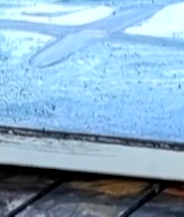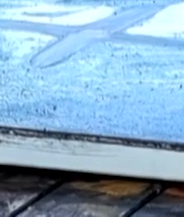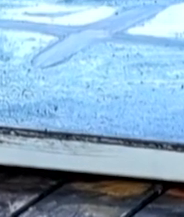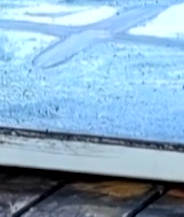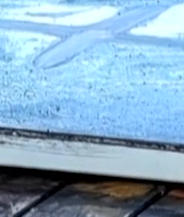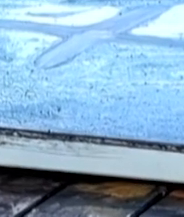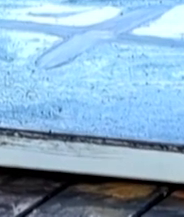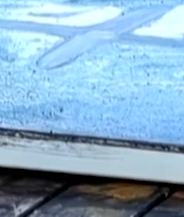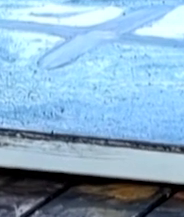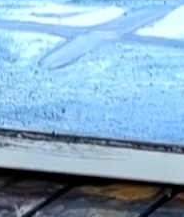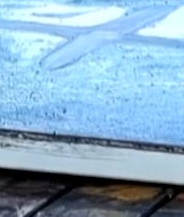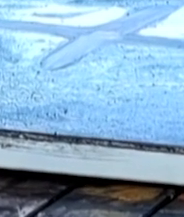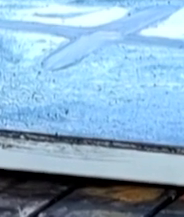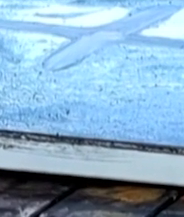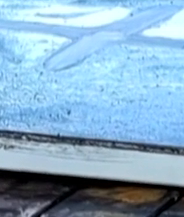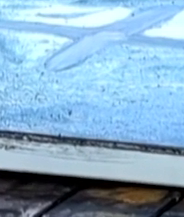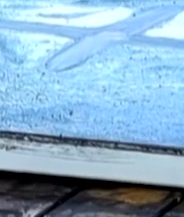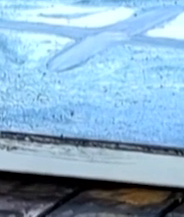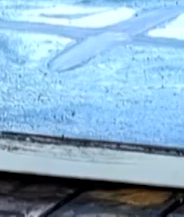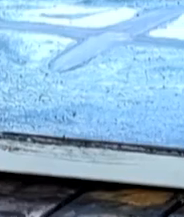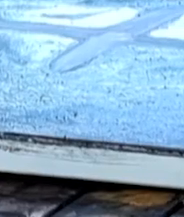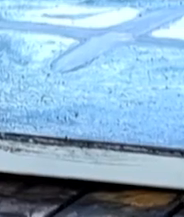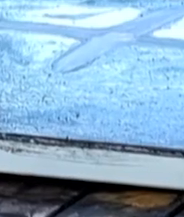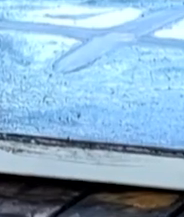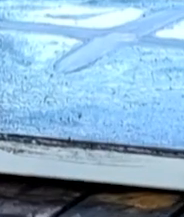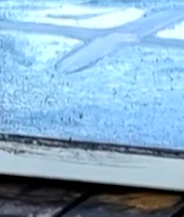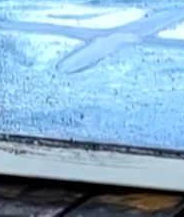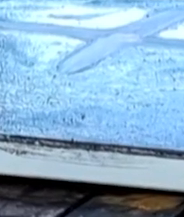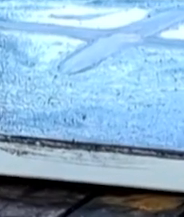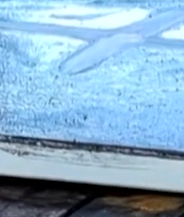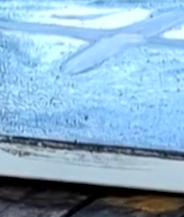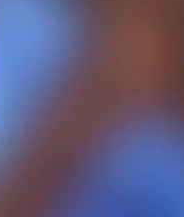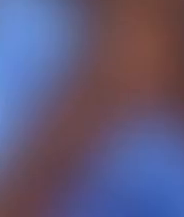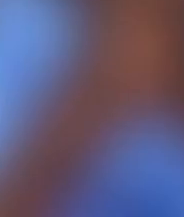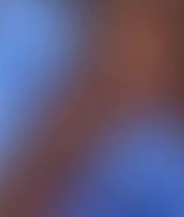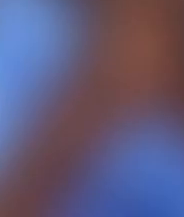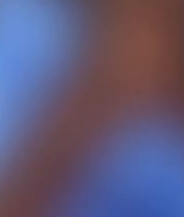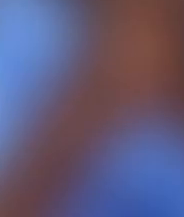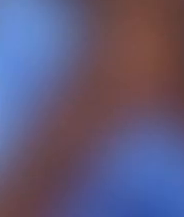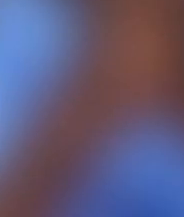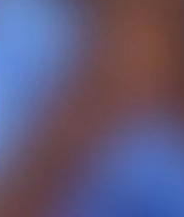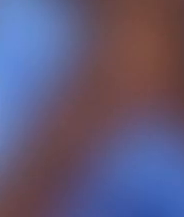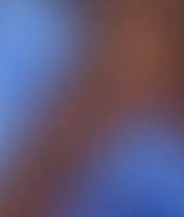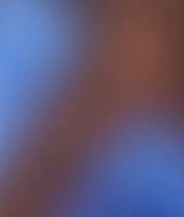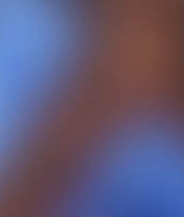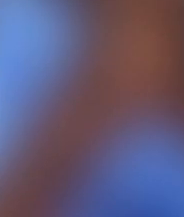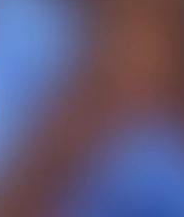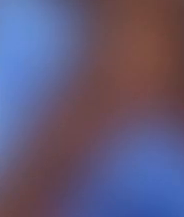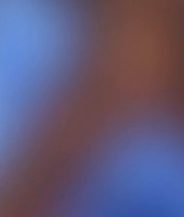an important ceremonial singer and dancer. And her traditional name is Wiringgoon. Her art has been included in the collections of the art